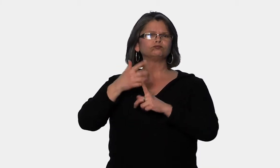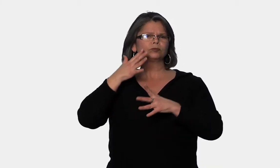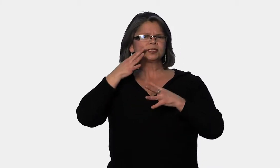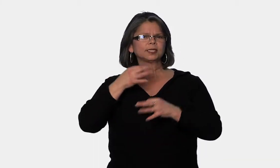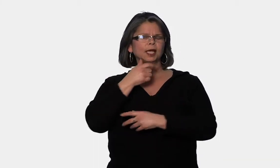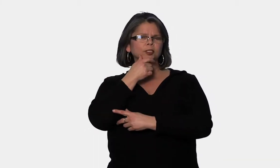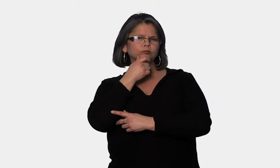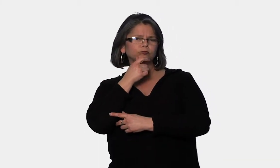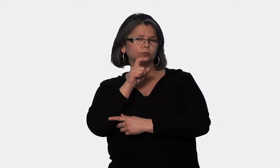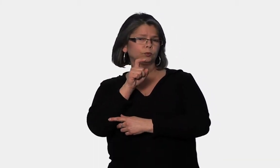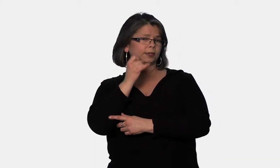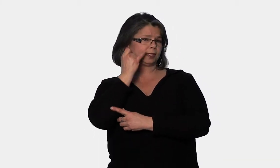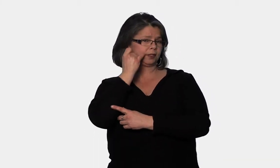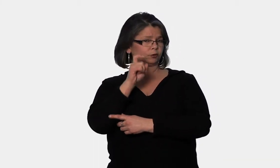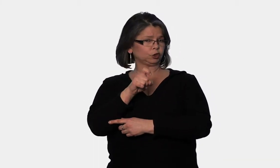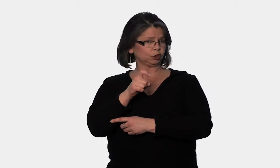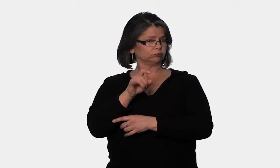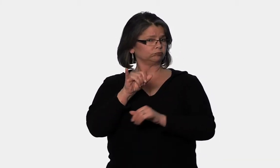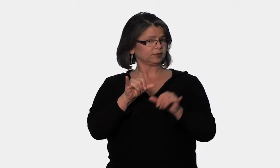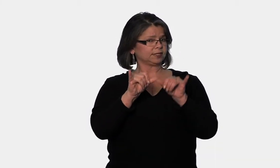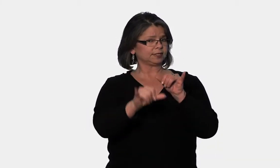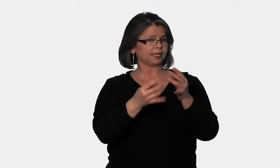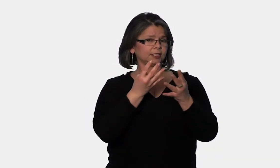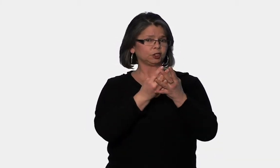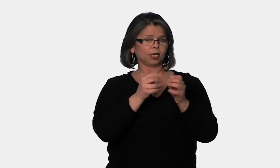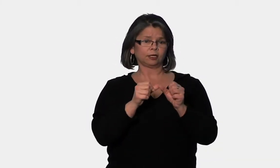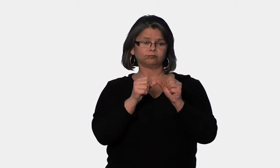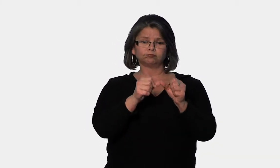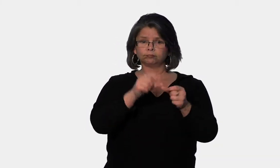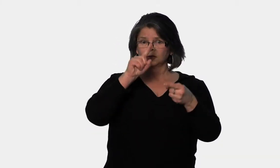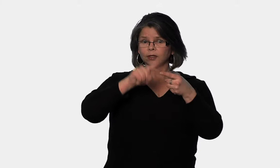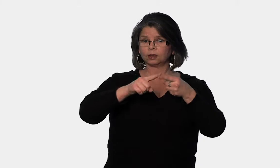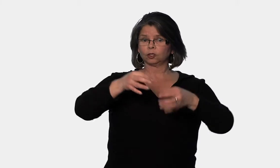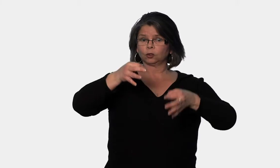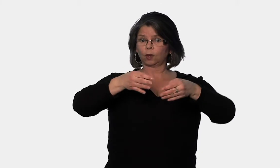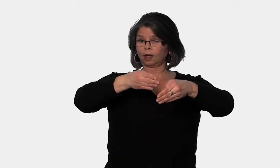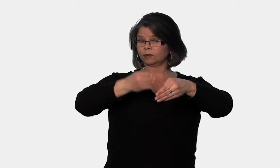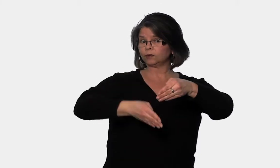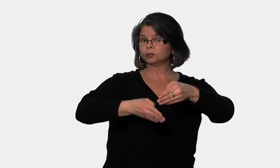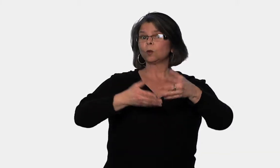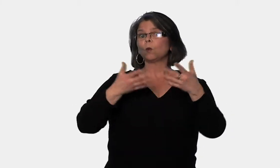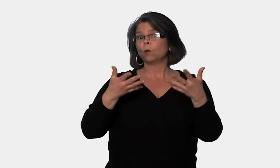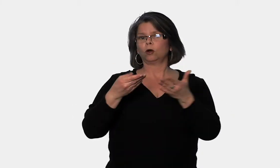decides if the accused will be kept in jail until the trial ends